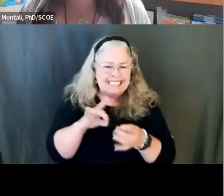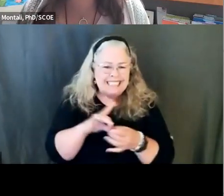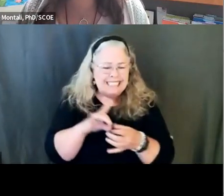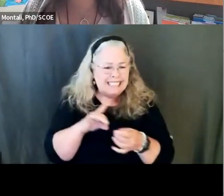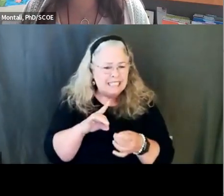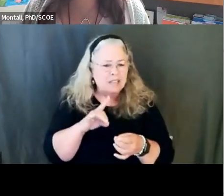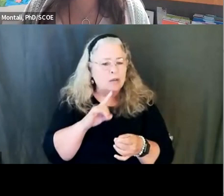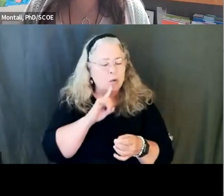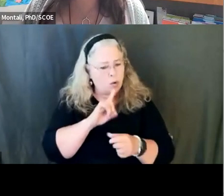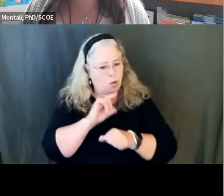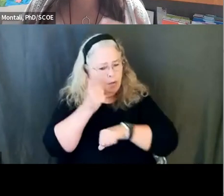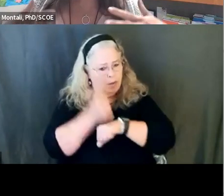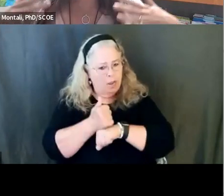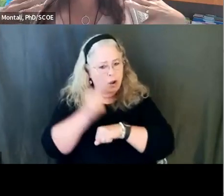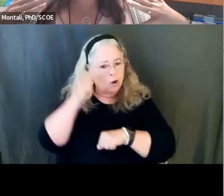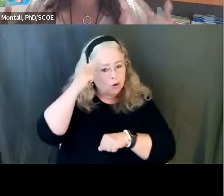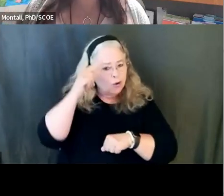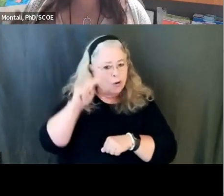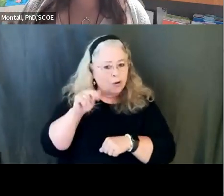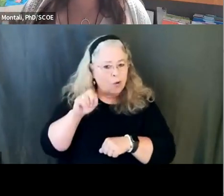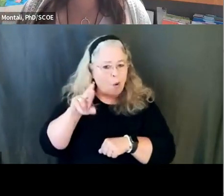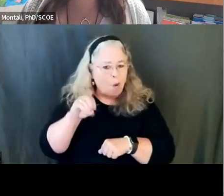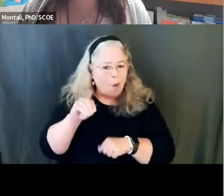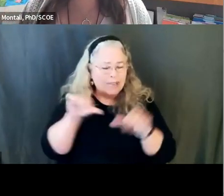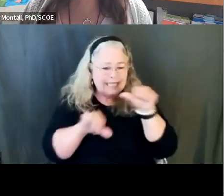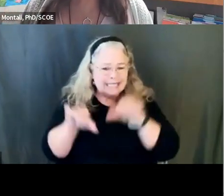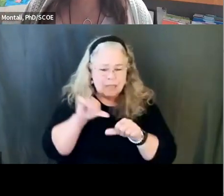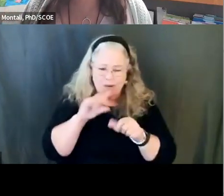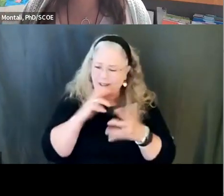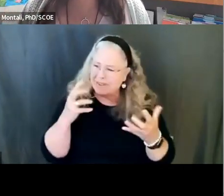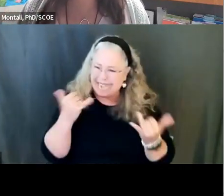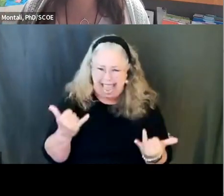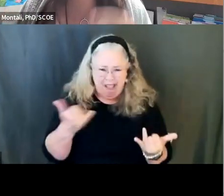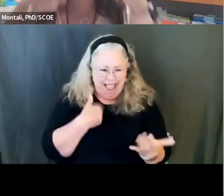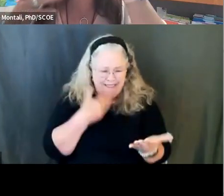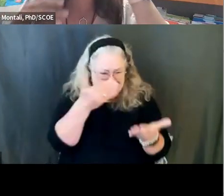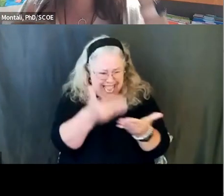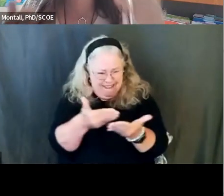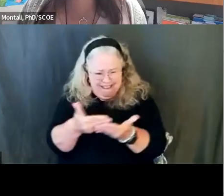based in this neuroscience. We we have so much evidence to the contrary and I just love what